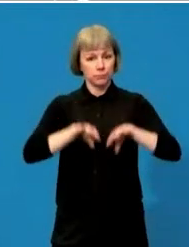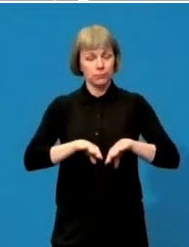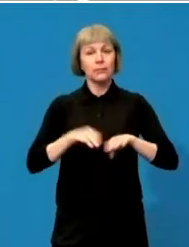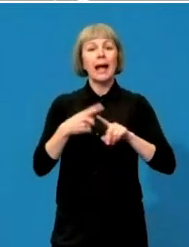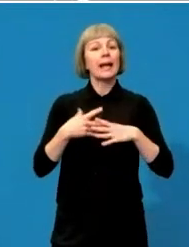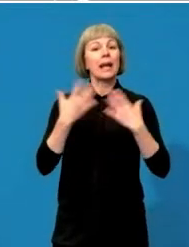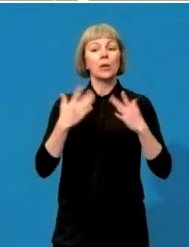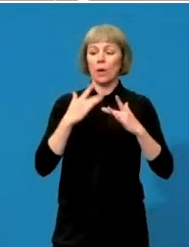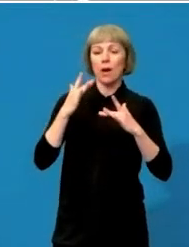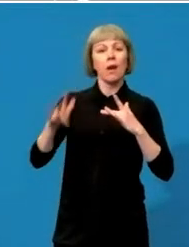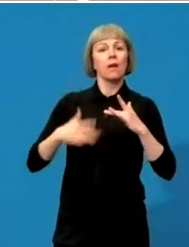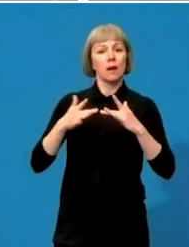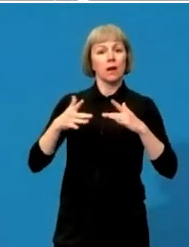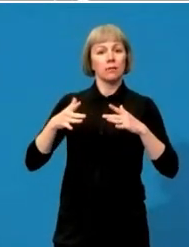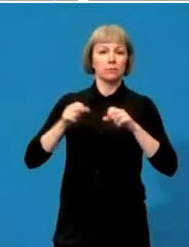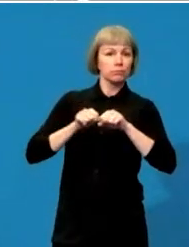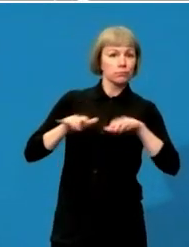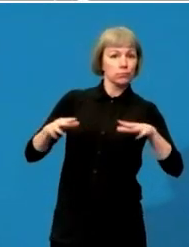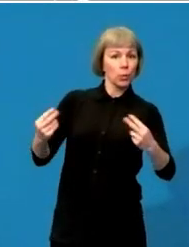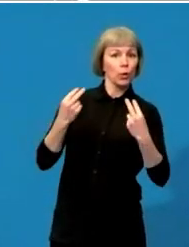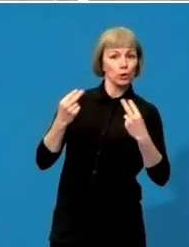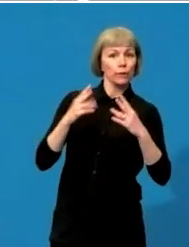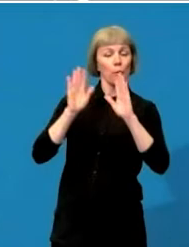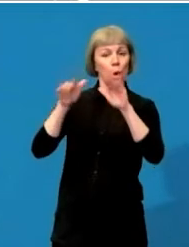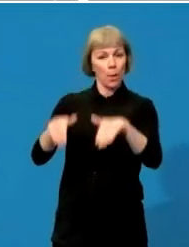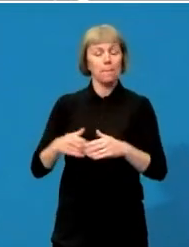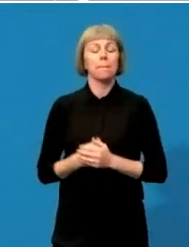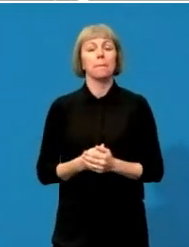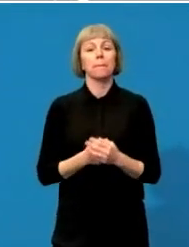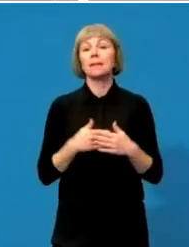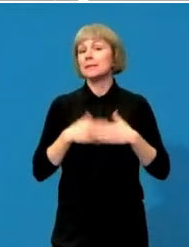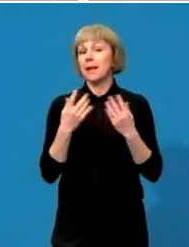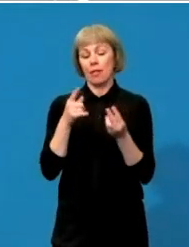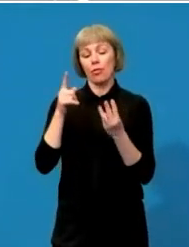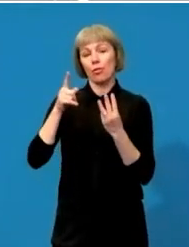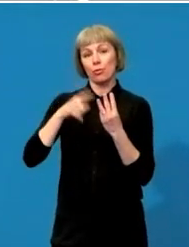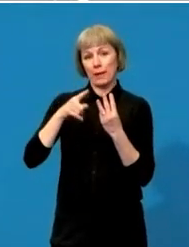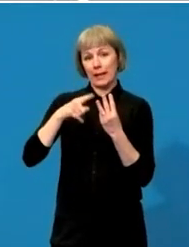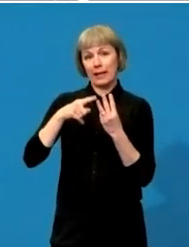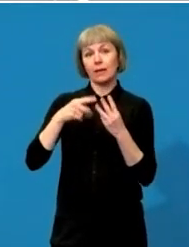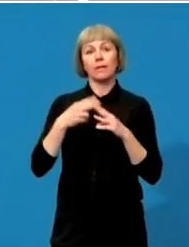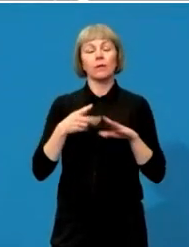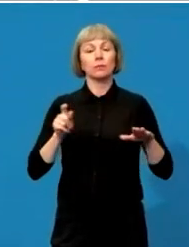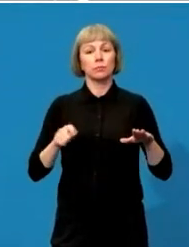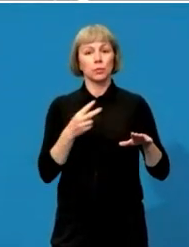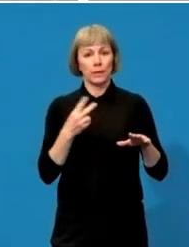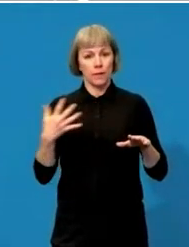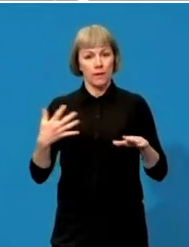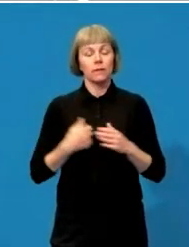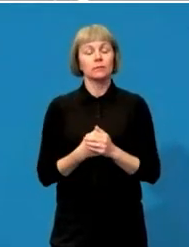This is the third day of Public hearing 25, of the Royal Commission into Violence, Abuse, Neglect and Exploitation of People with Disability.